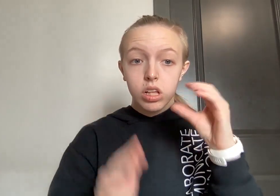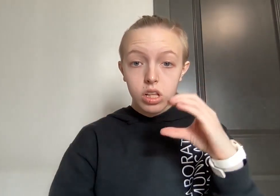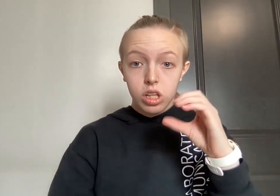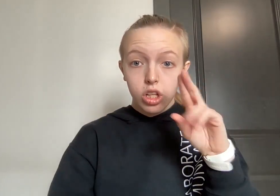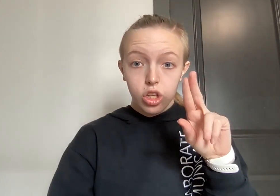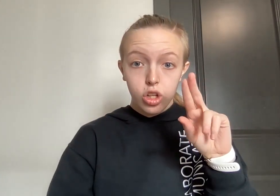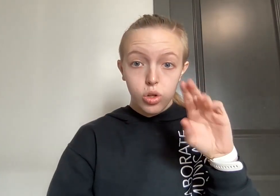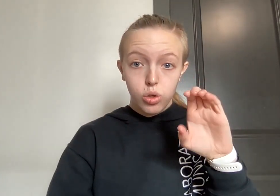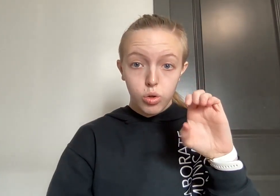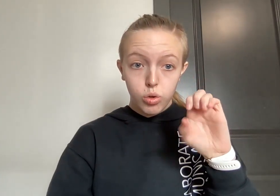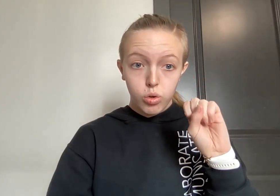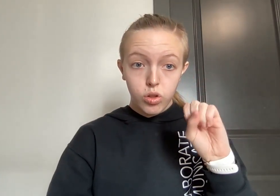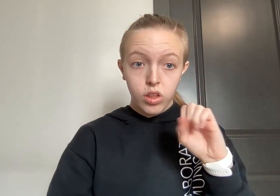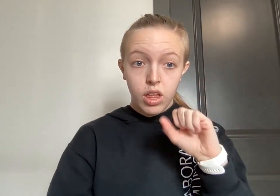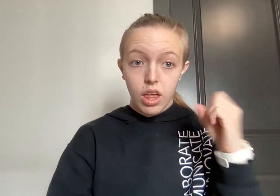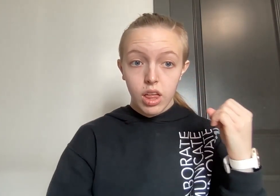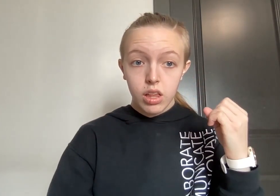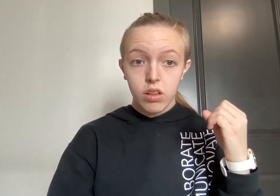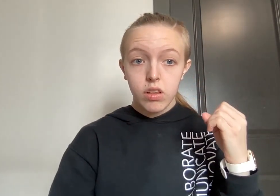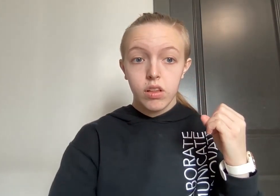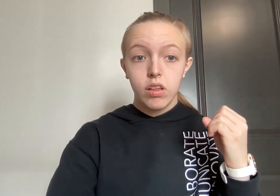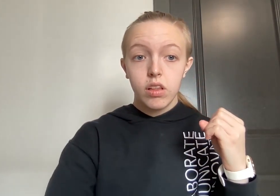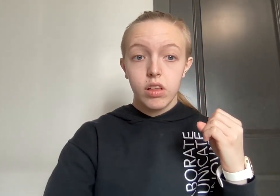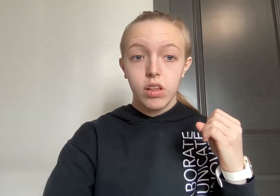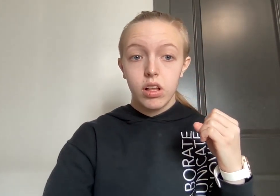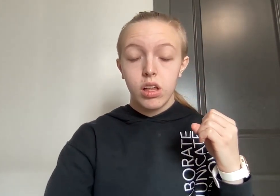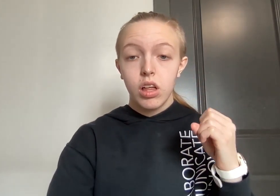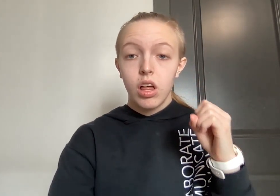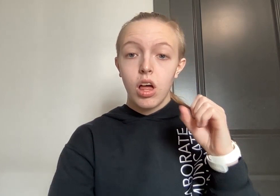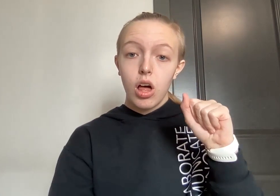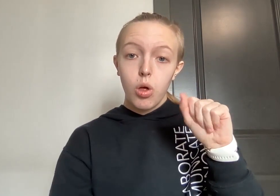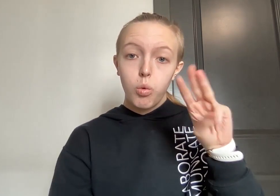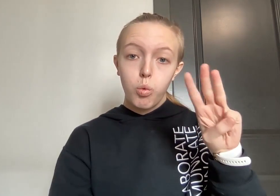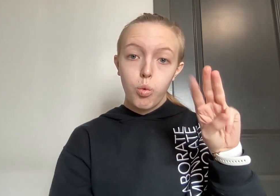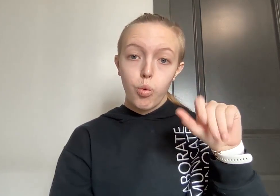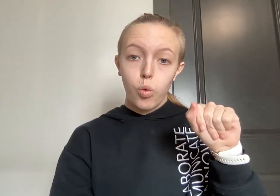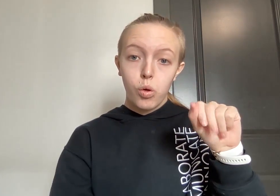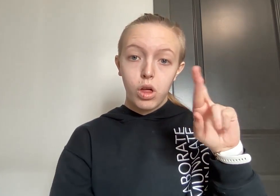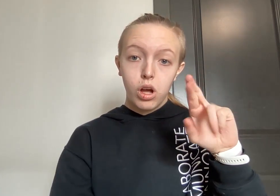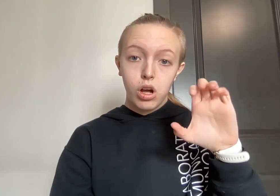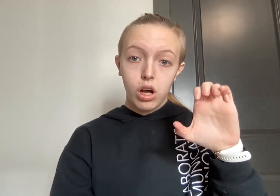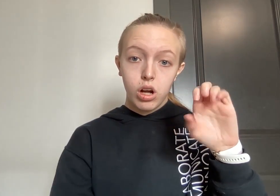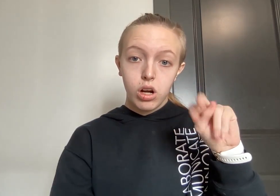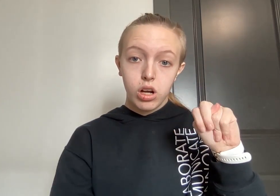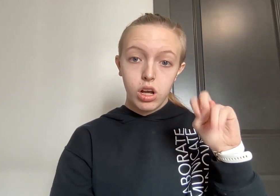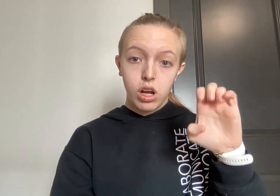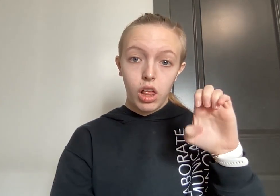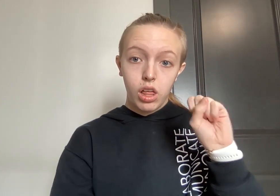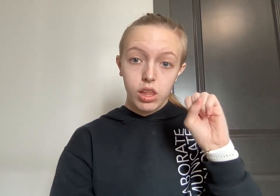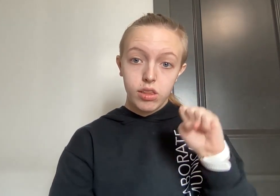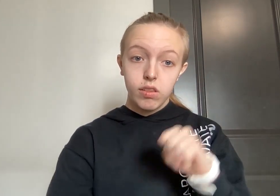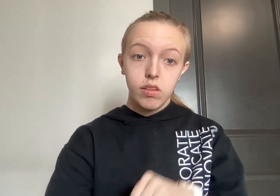cues and awareness